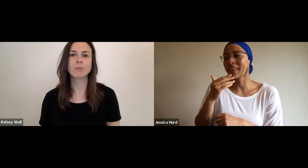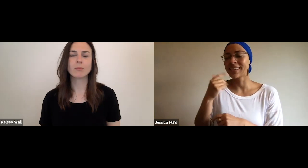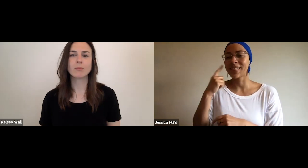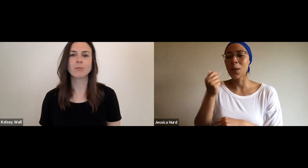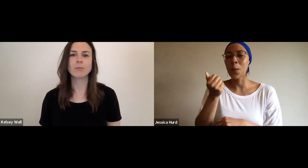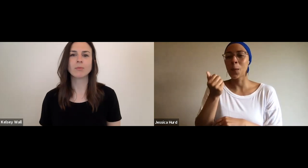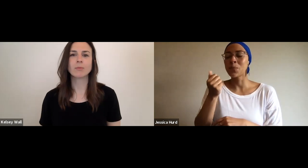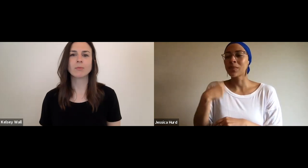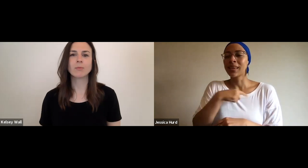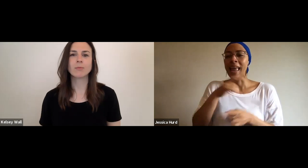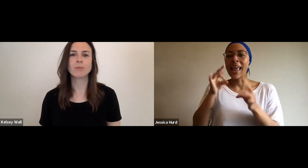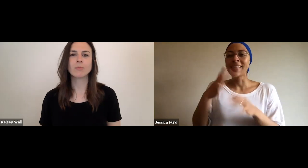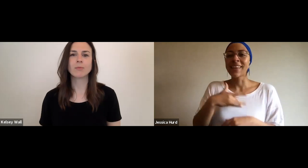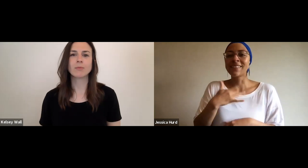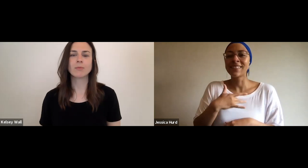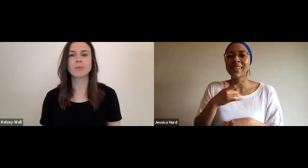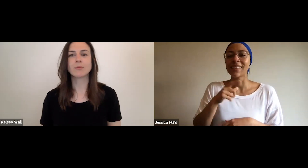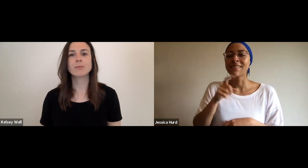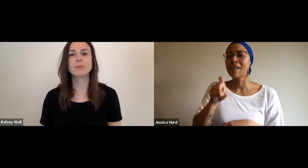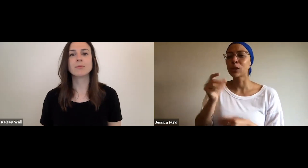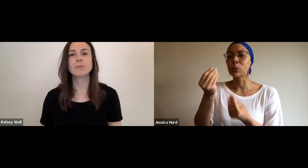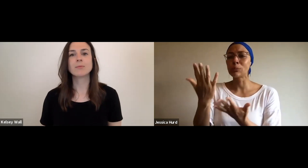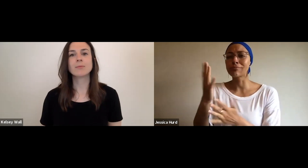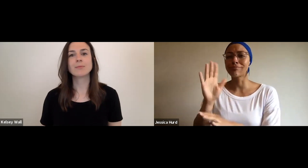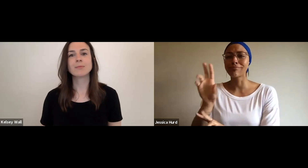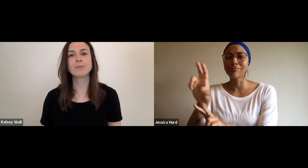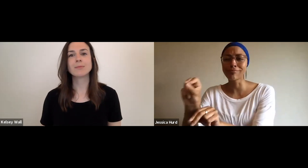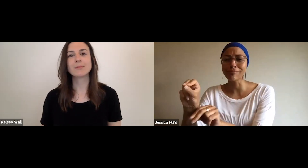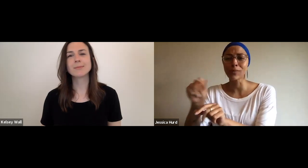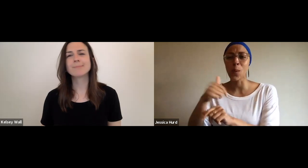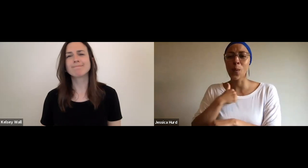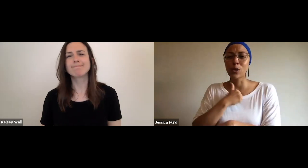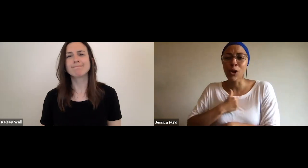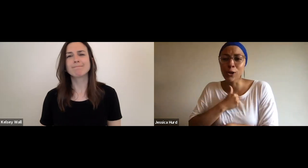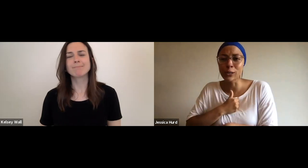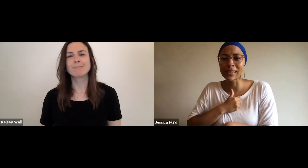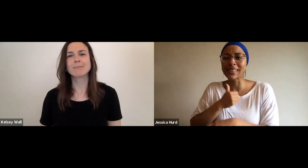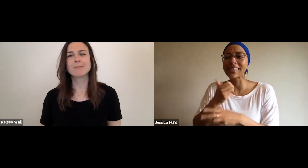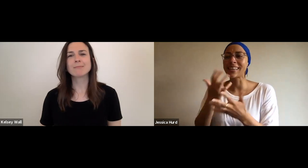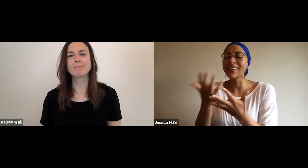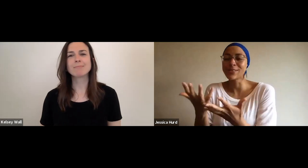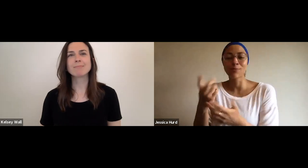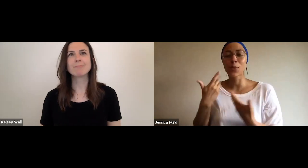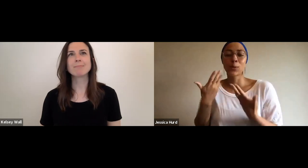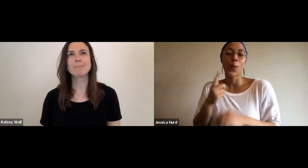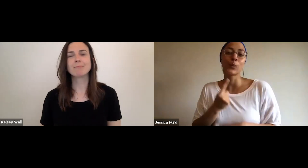You don't want to disappoint your friend. I know many of us hate that feeling of saying, "No."